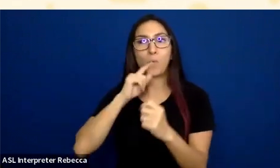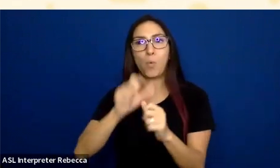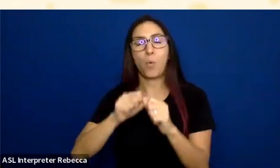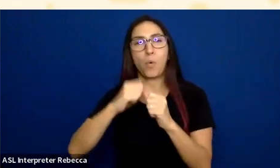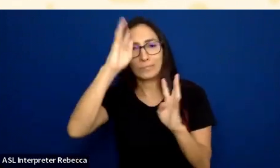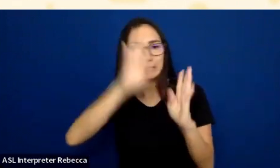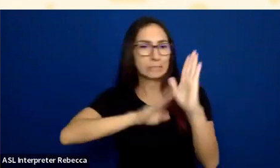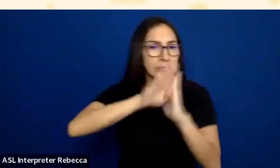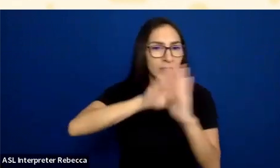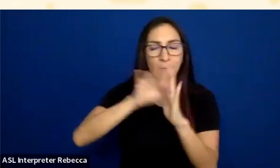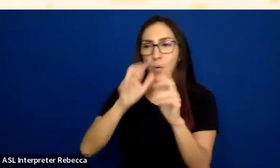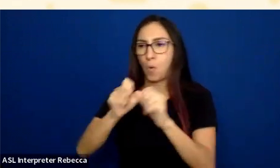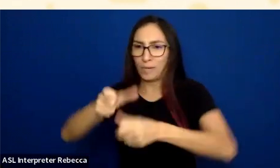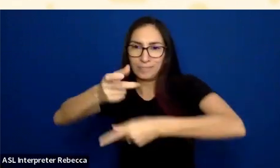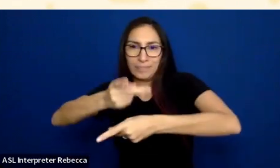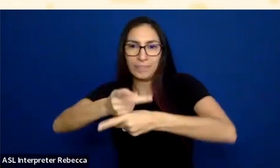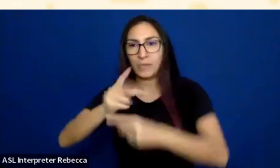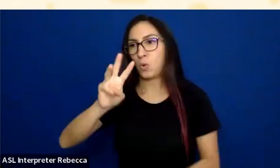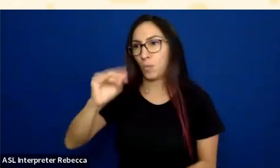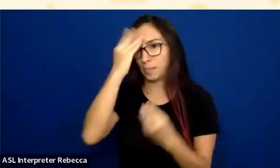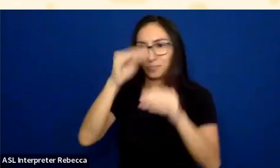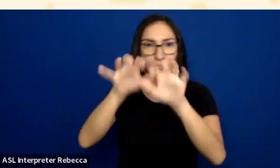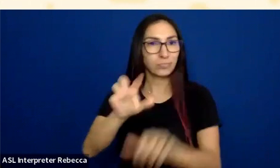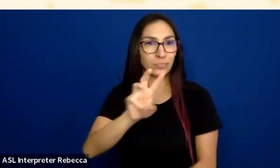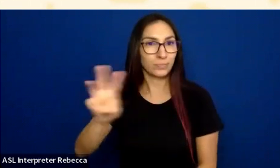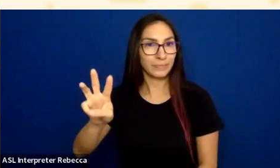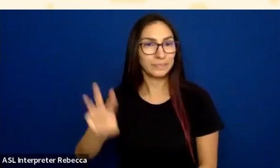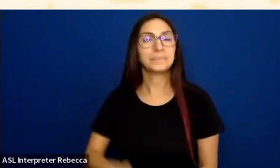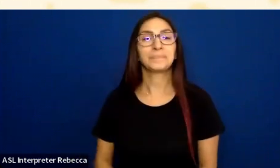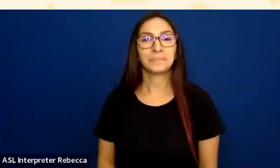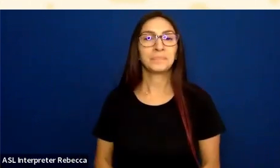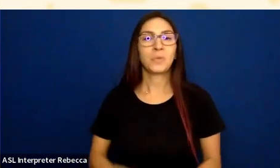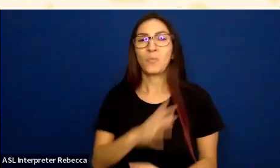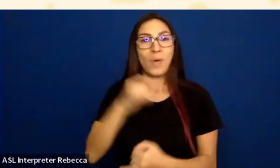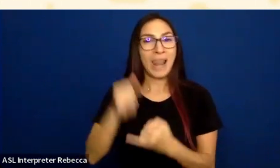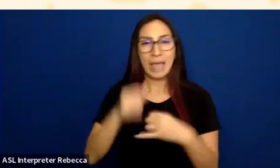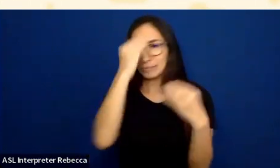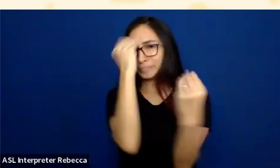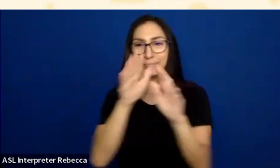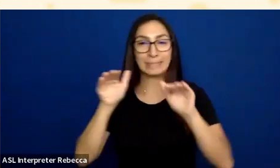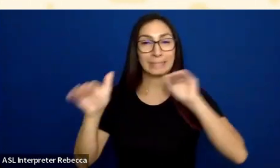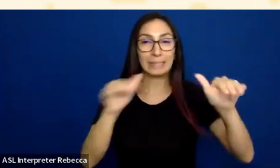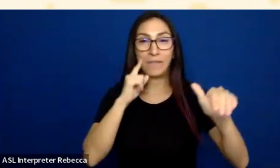Before I pass it over to you, Jon, one last bit of housekeeping. Attendees, please feel free to add your questions